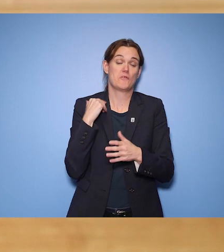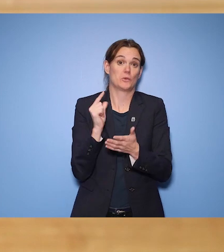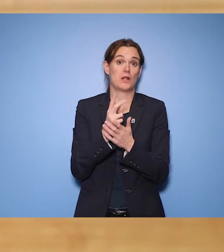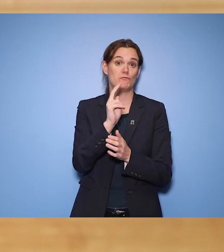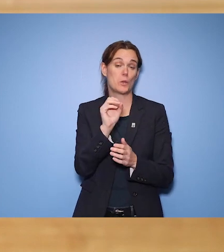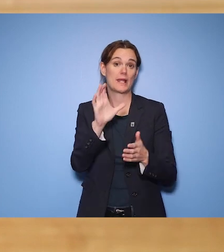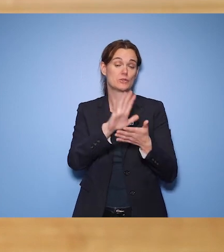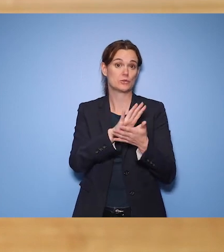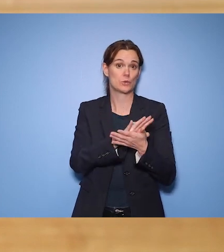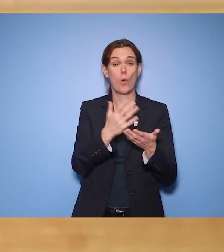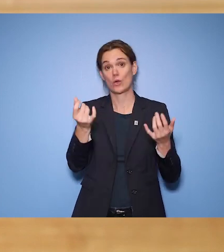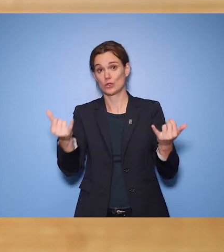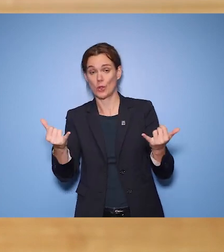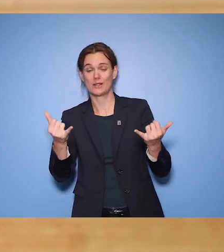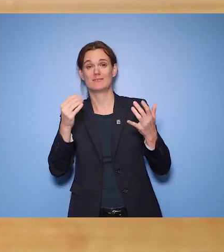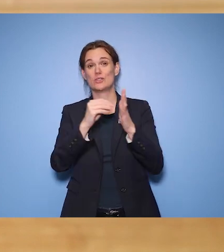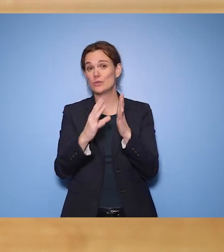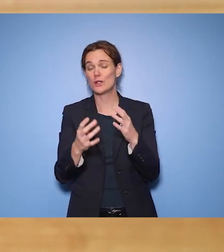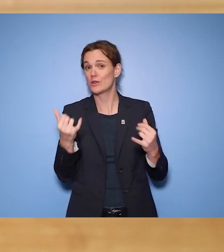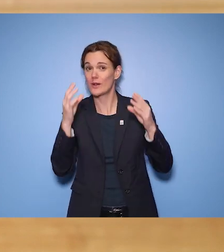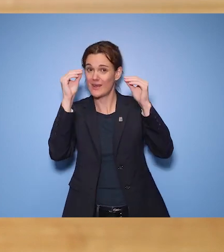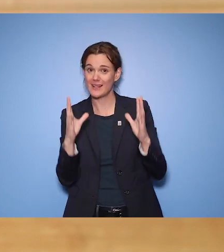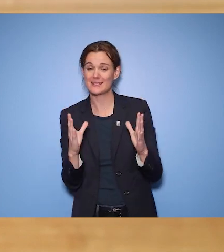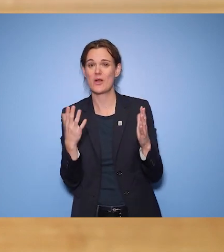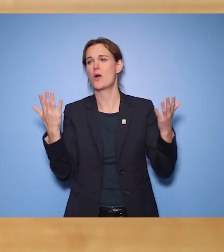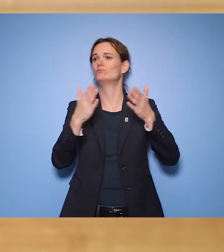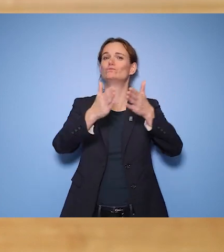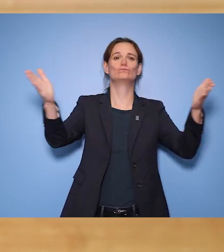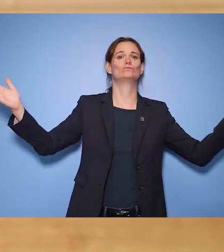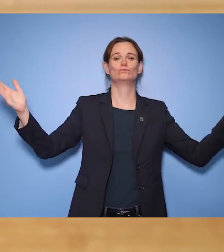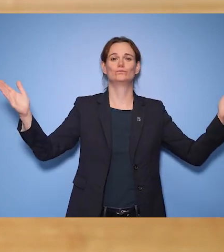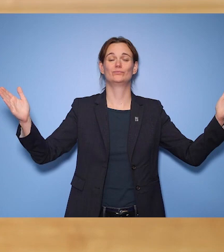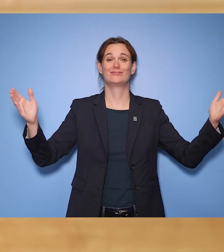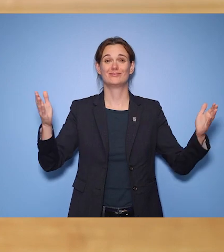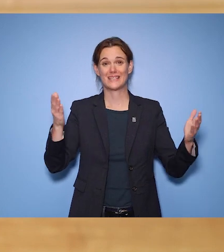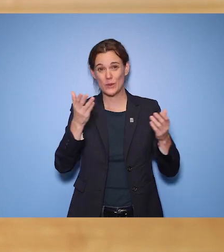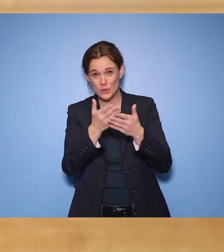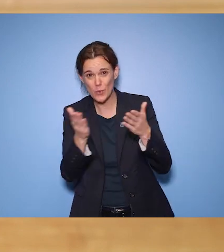a current student or faculty member or perhaps part of the broader community, your story is